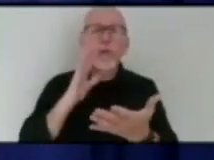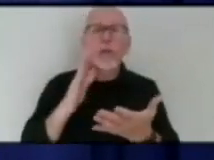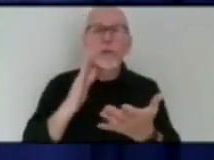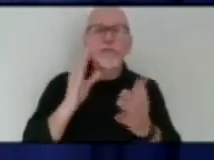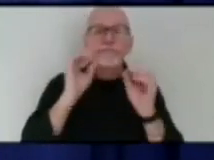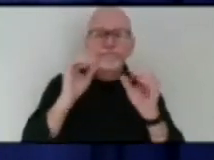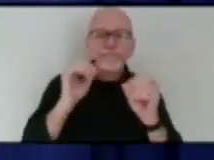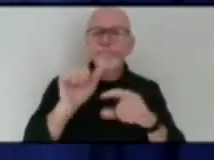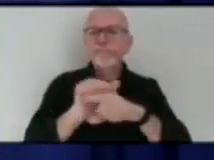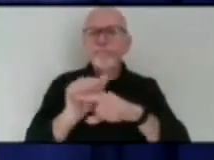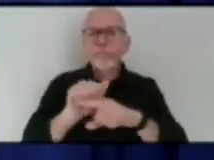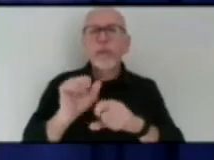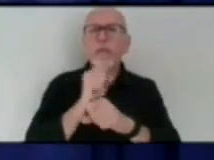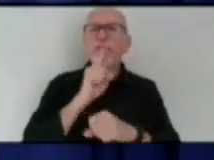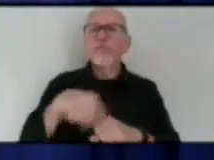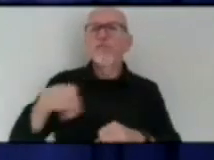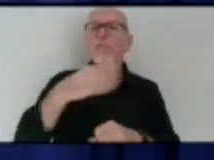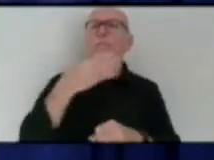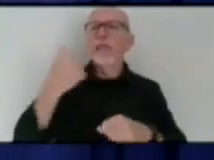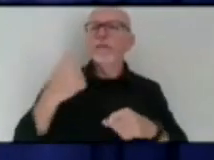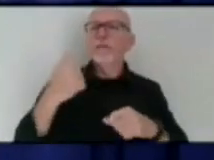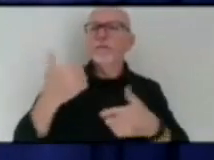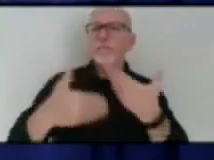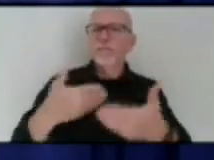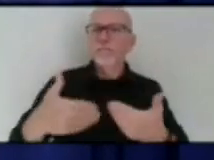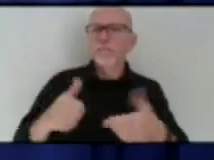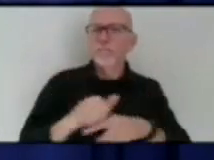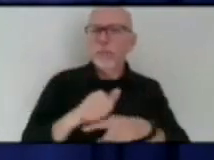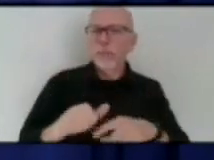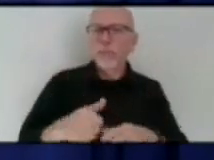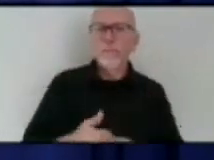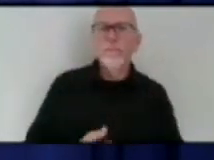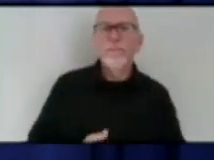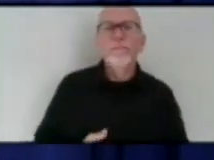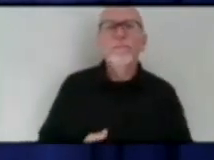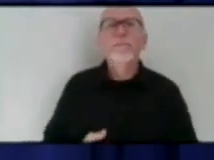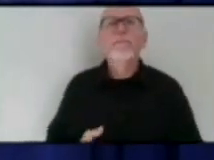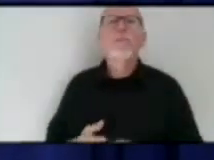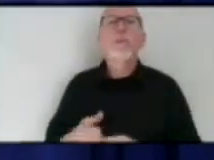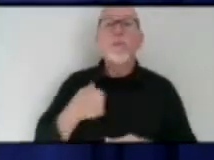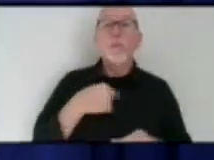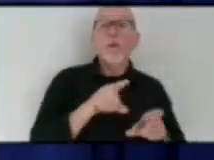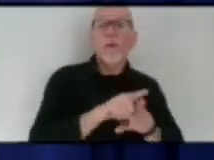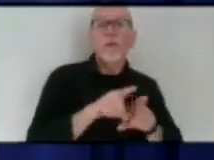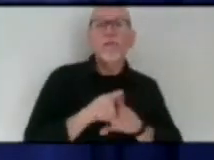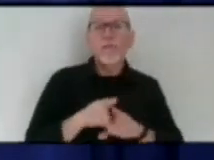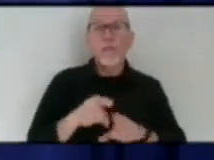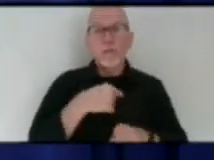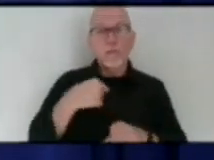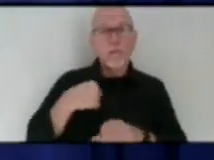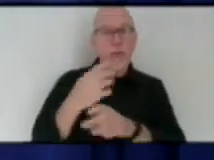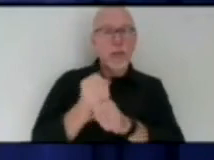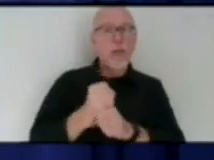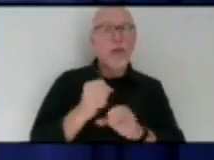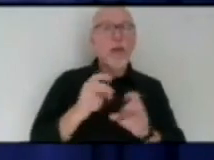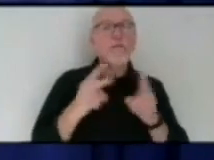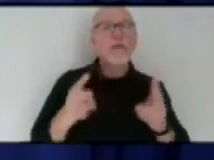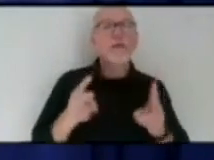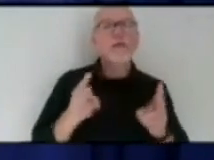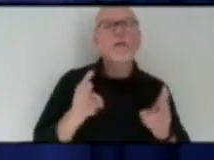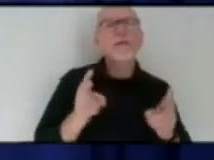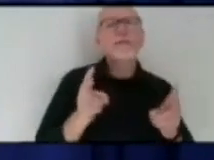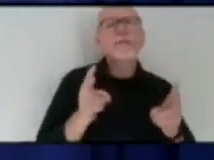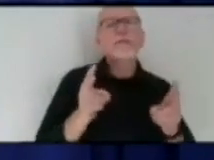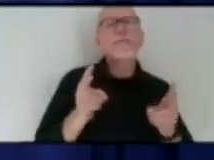best practices we have also received. Um, very, uh, or enjoyed a very